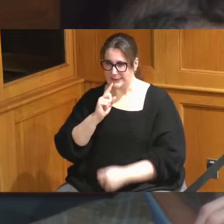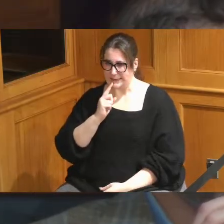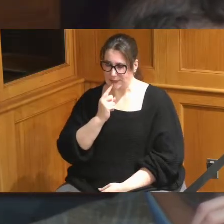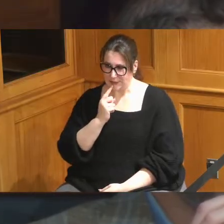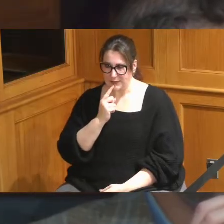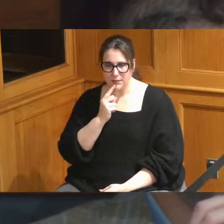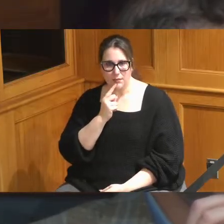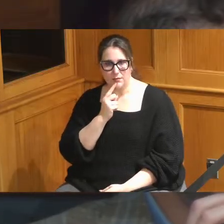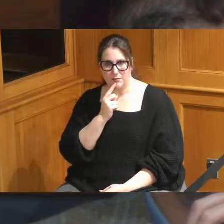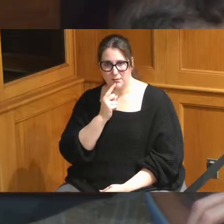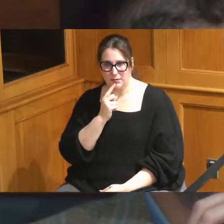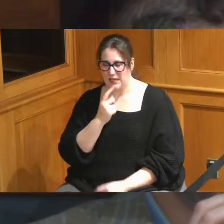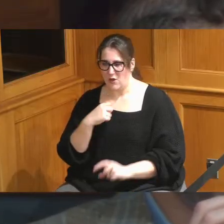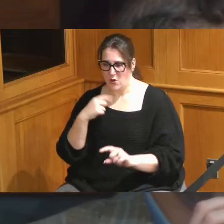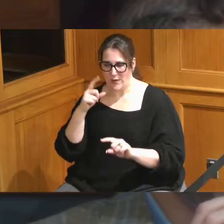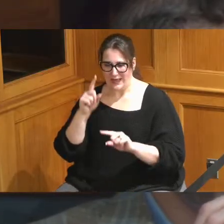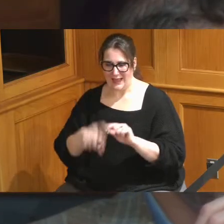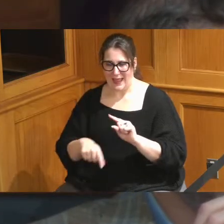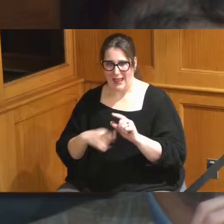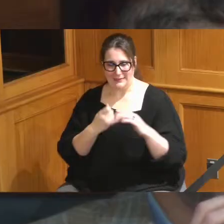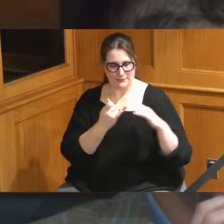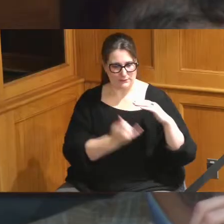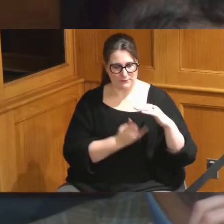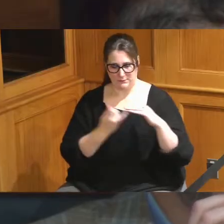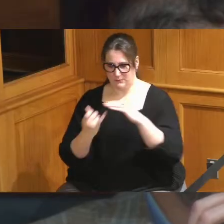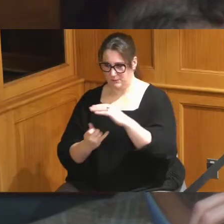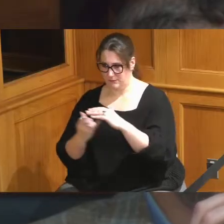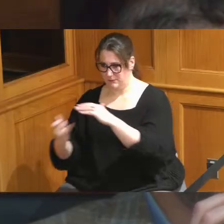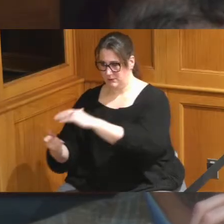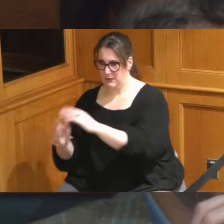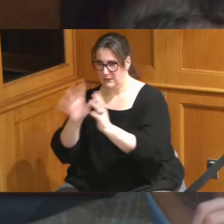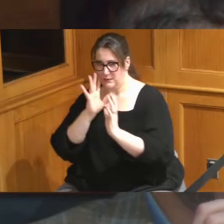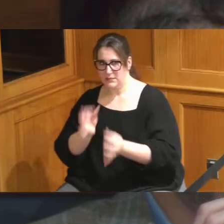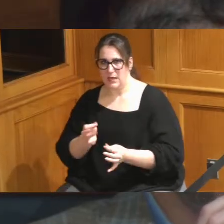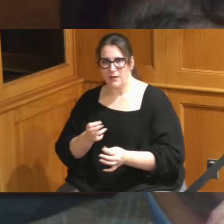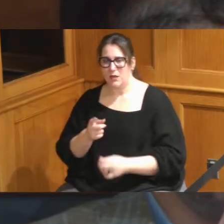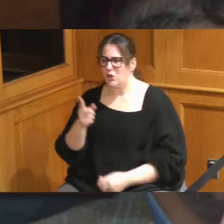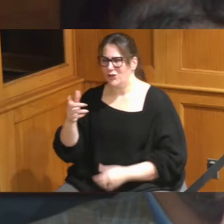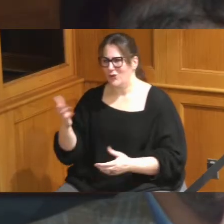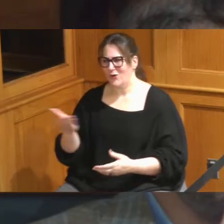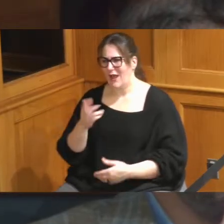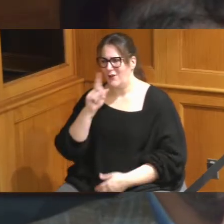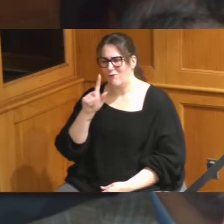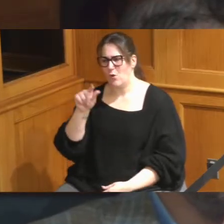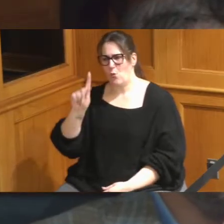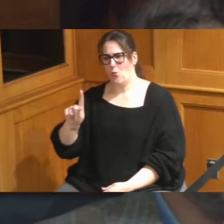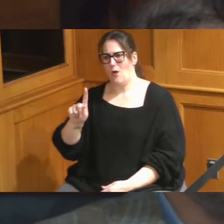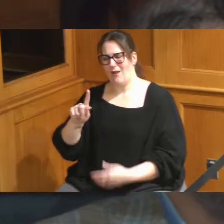at this in silos. This is not to you because you doing you were hired just to do this one piece.